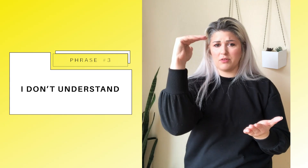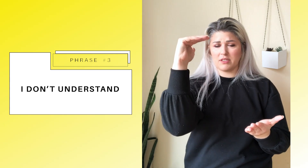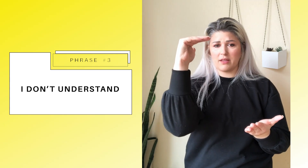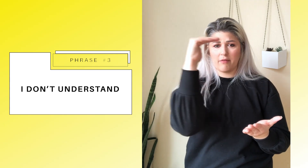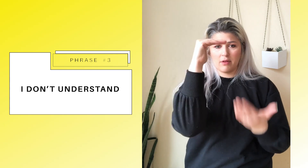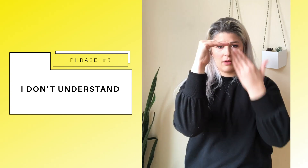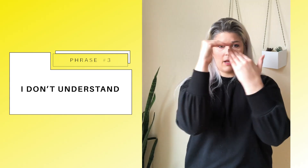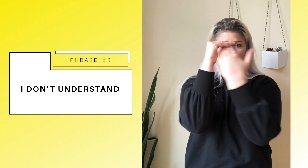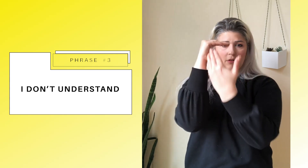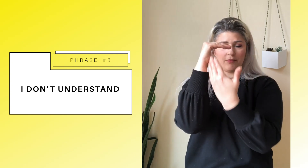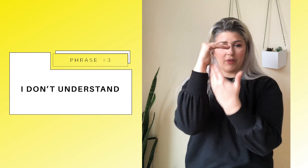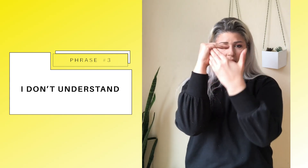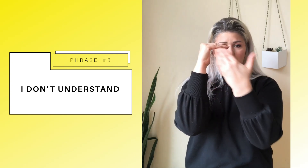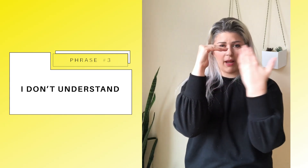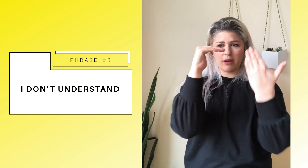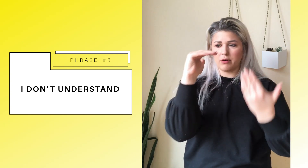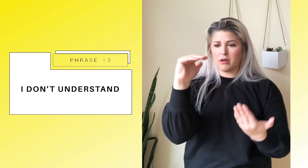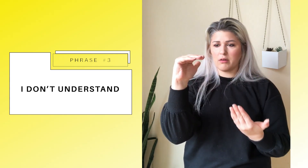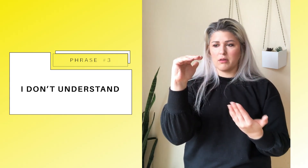So it looks like that nice little 90 degree angle here.